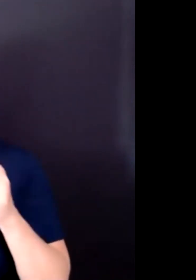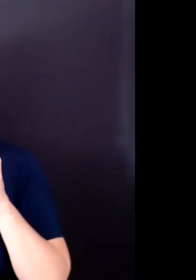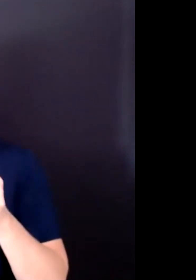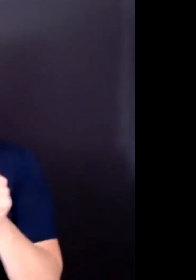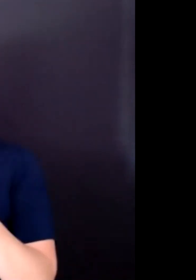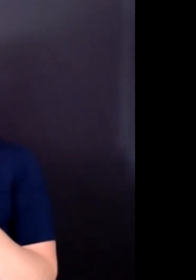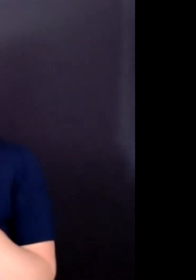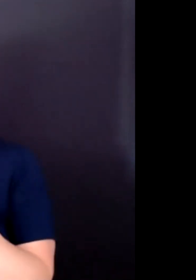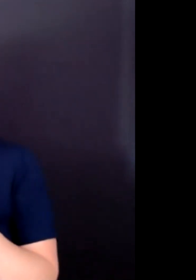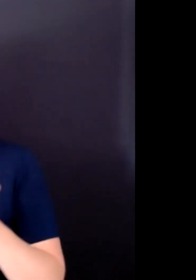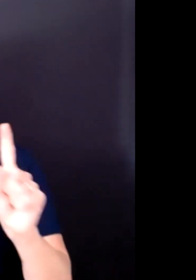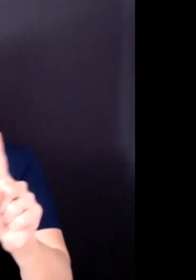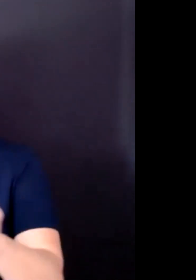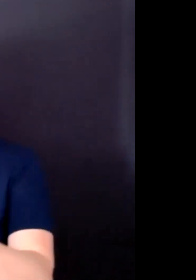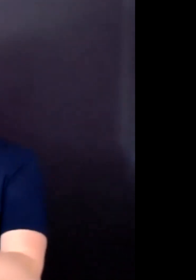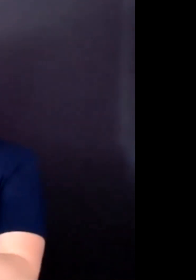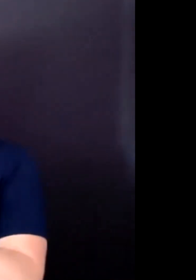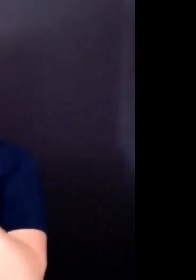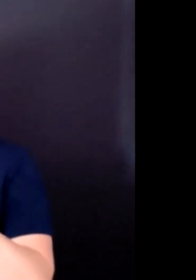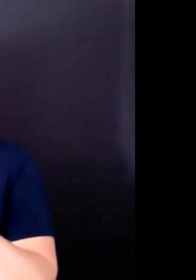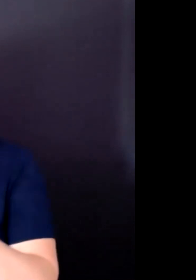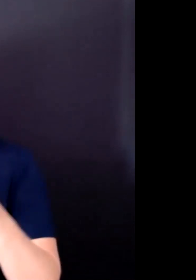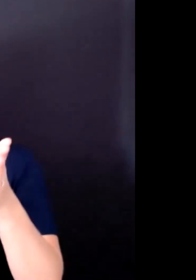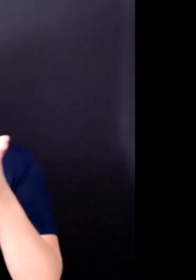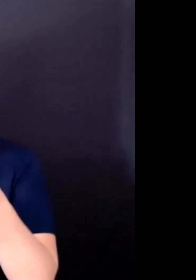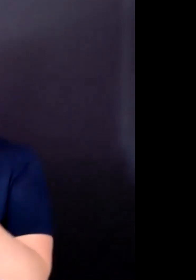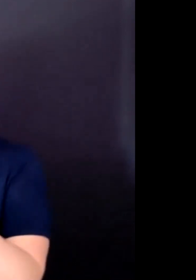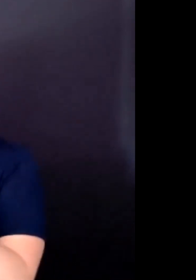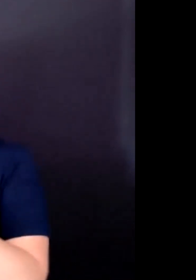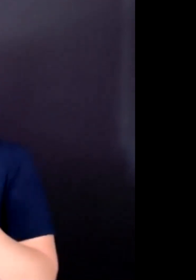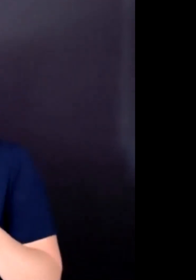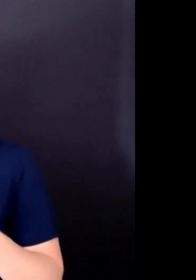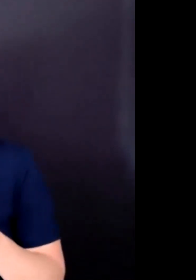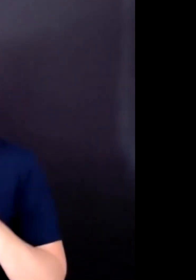various minority groups. People within the BIPOC community.